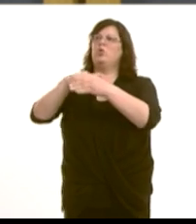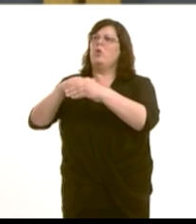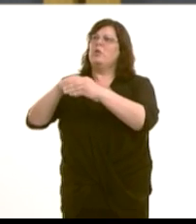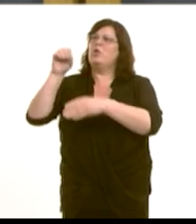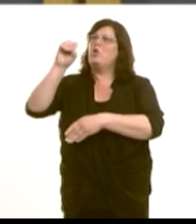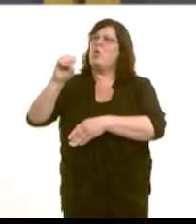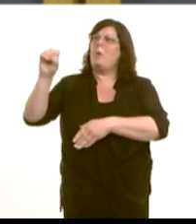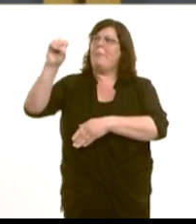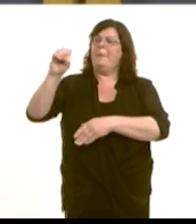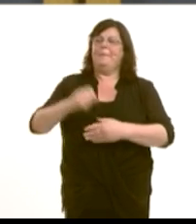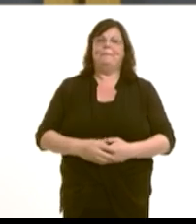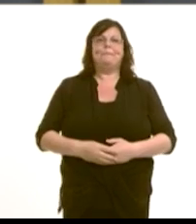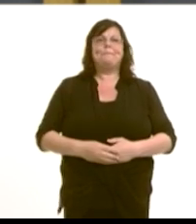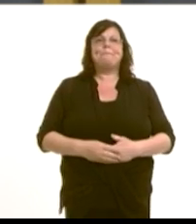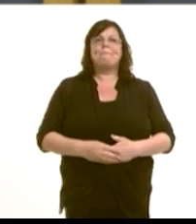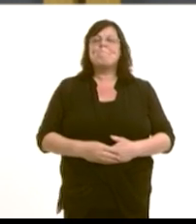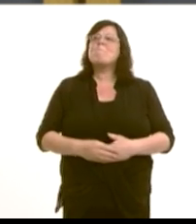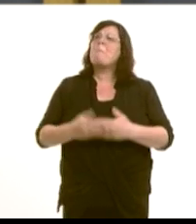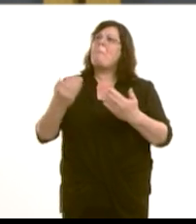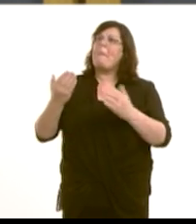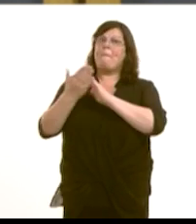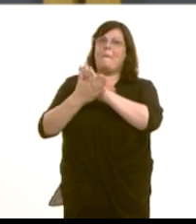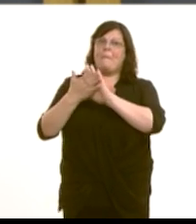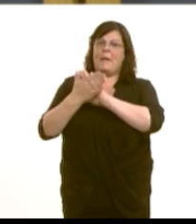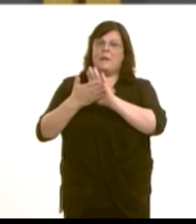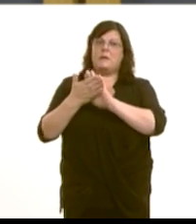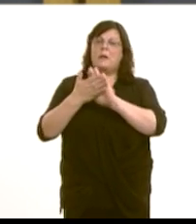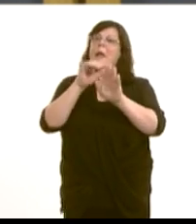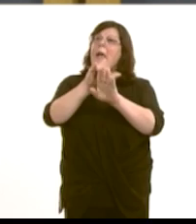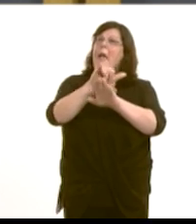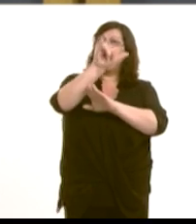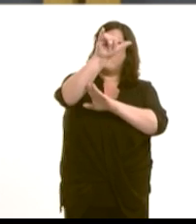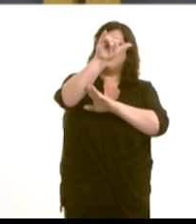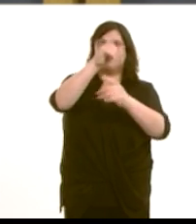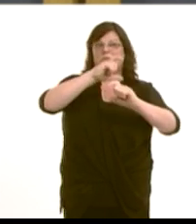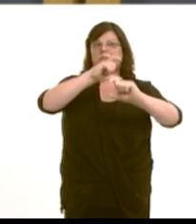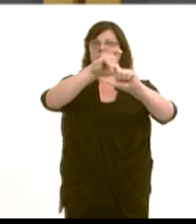The inference of this is, of course, that matters at Airbus will continue unabated and